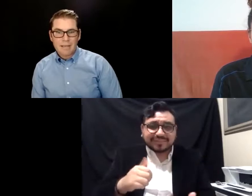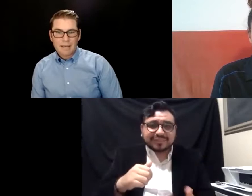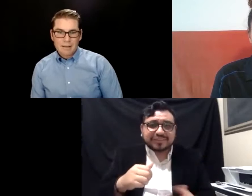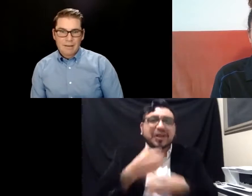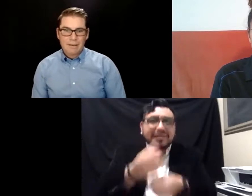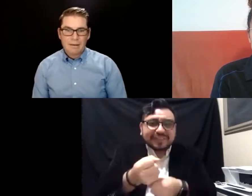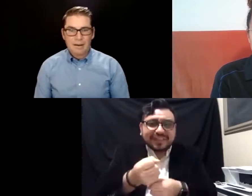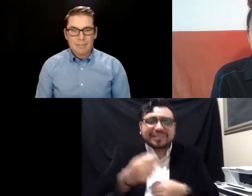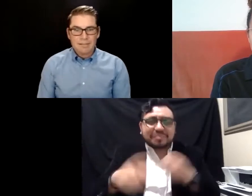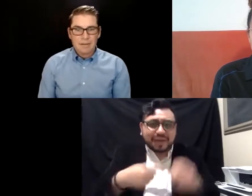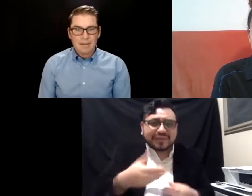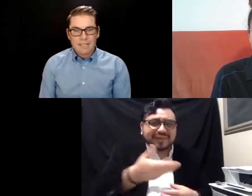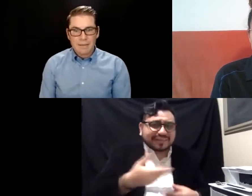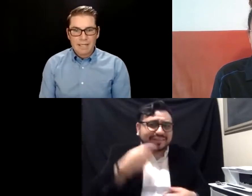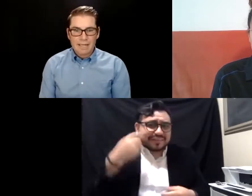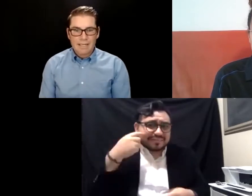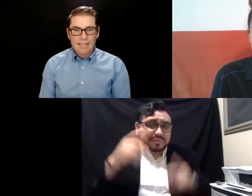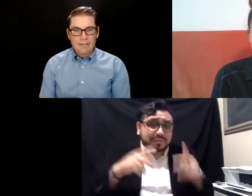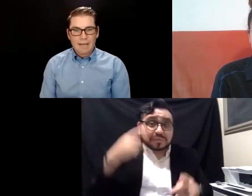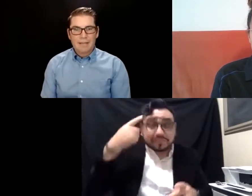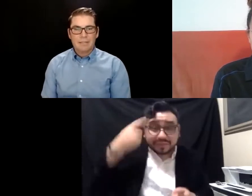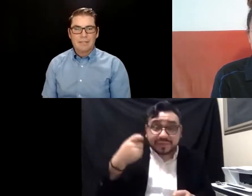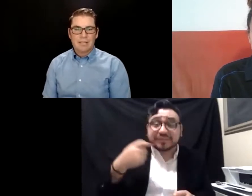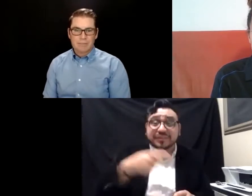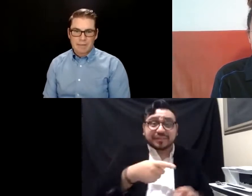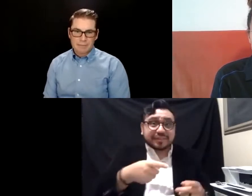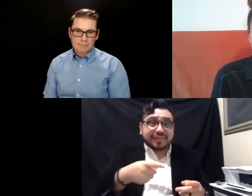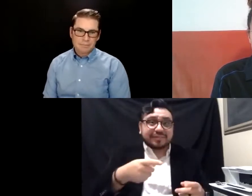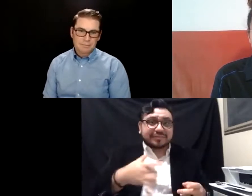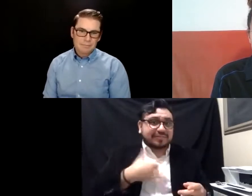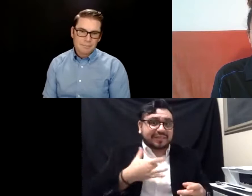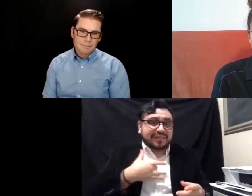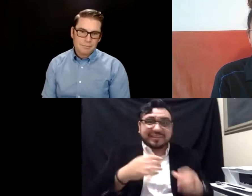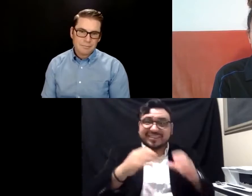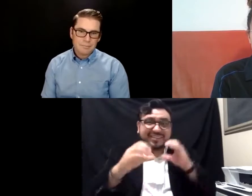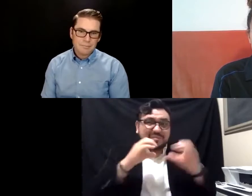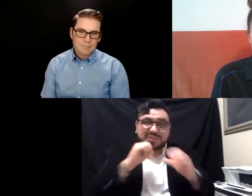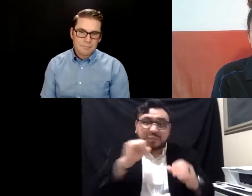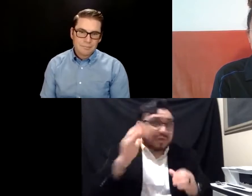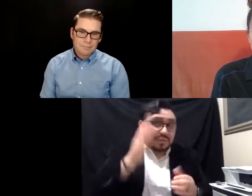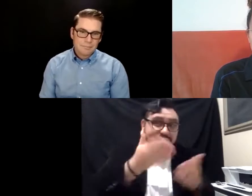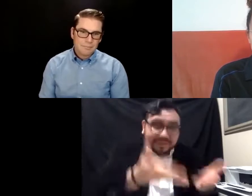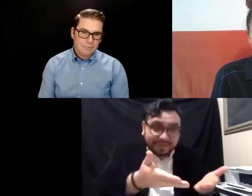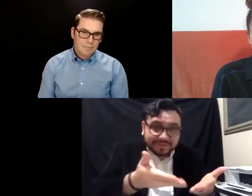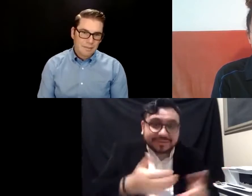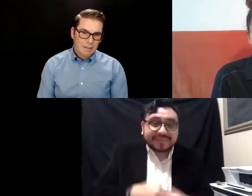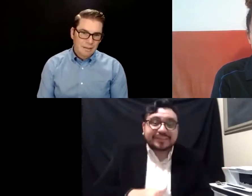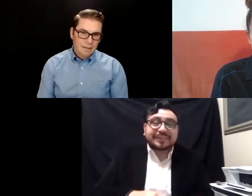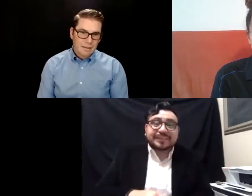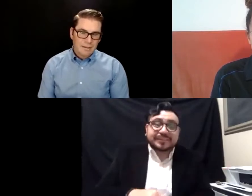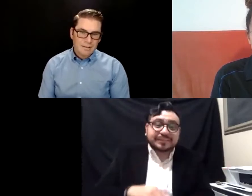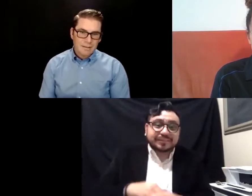Um, some of the things that we needed it. It took time for them to trust me.